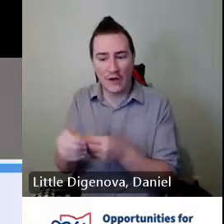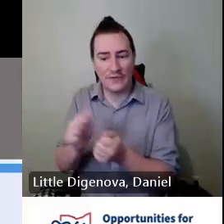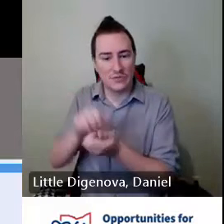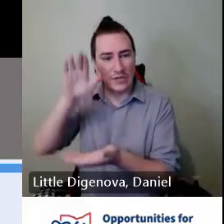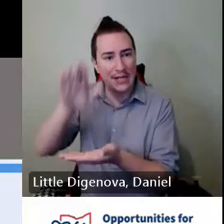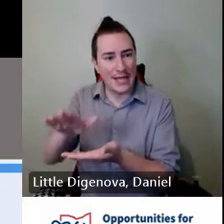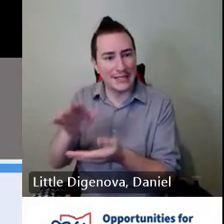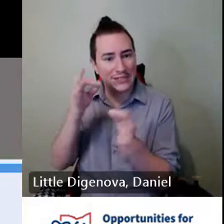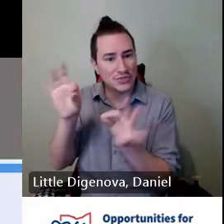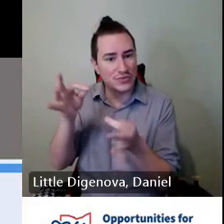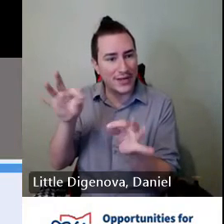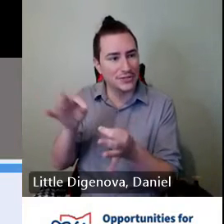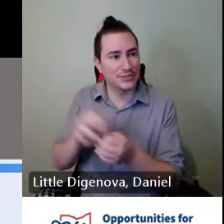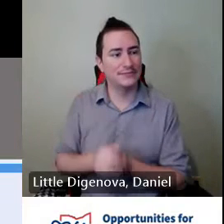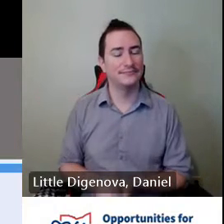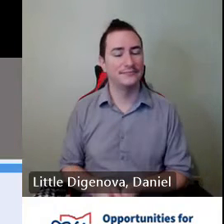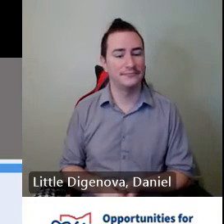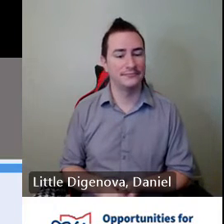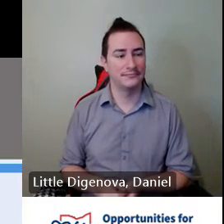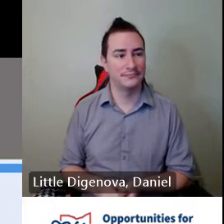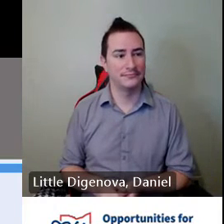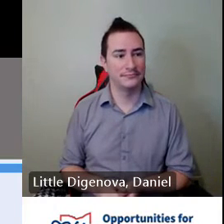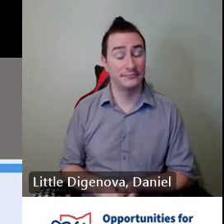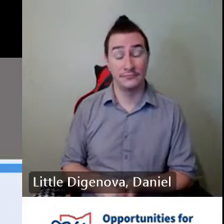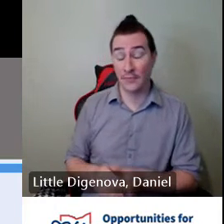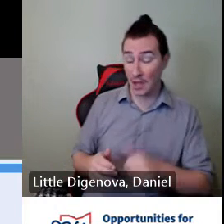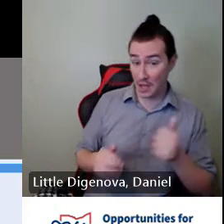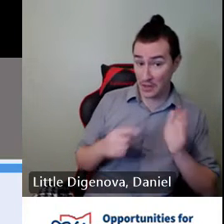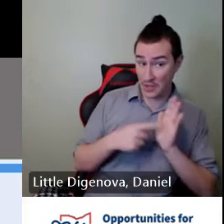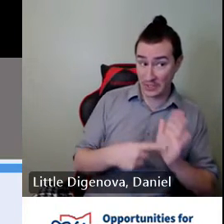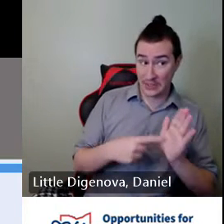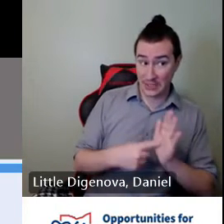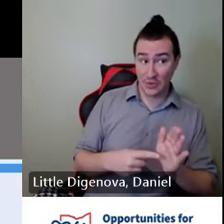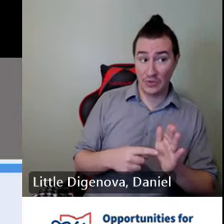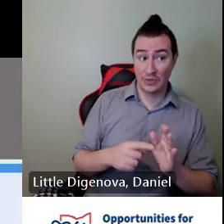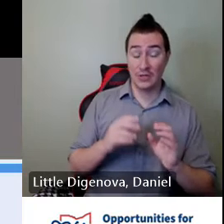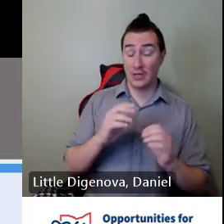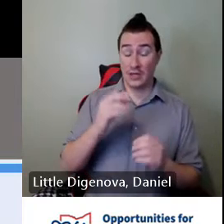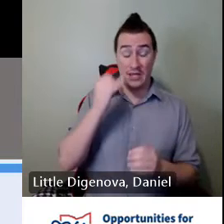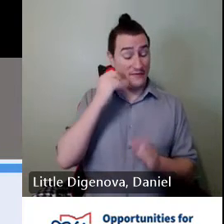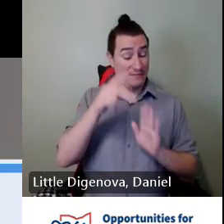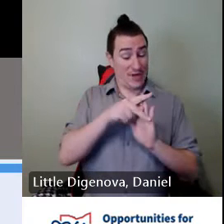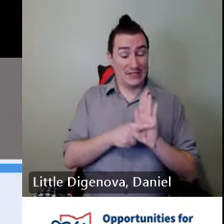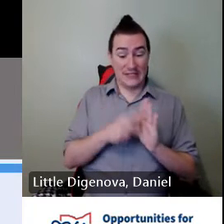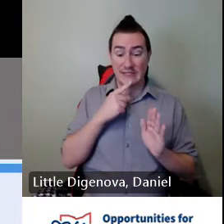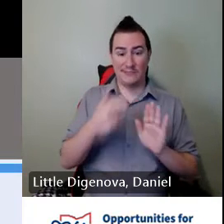Julia: Shelly, another example could be modifying a “no food” policy to permit an employee to have food and drink at the workstation,